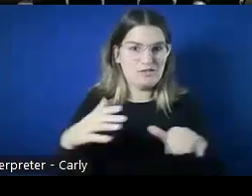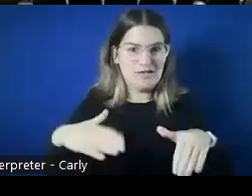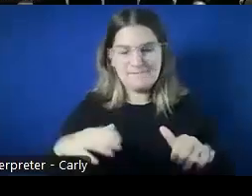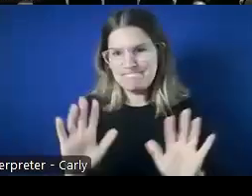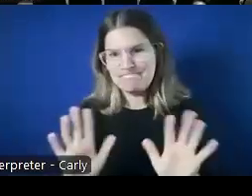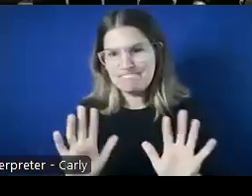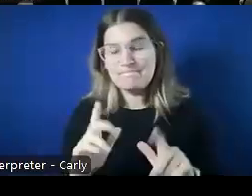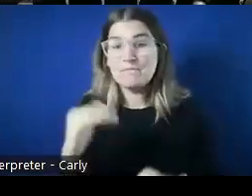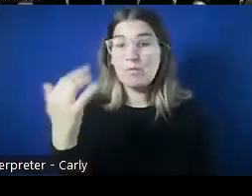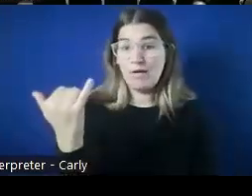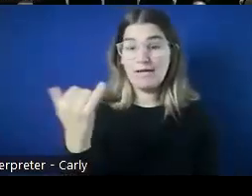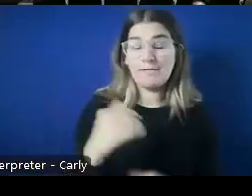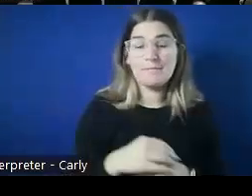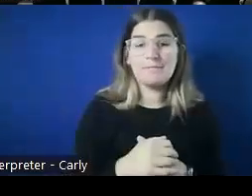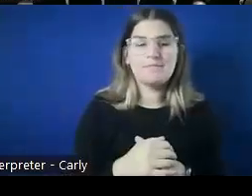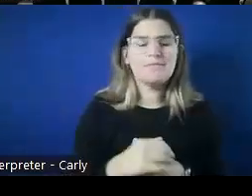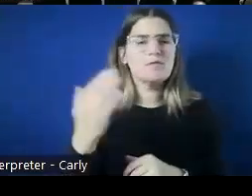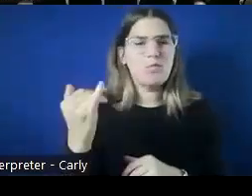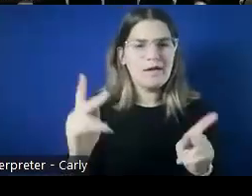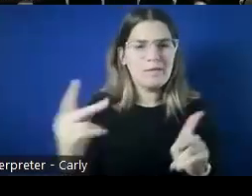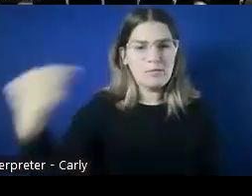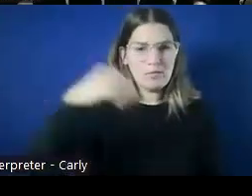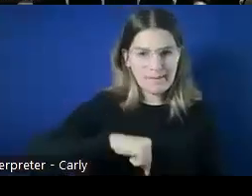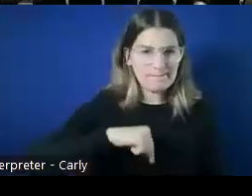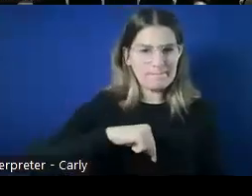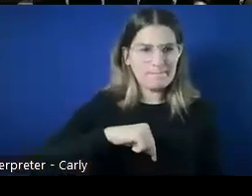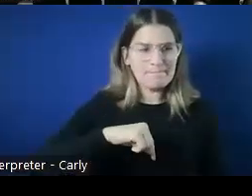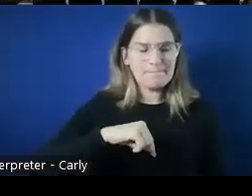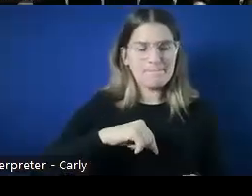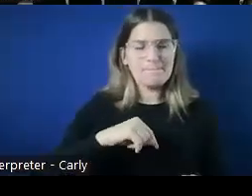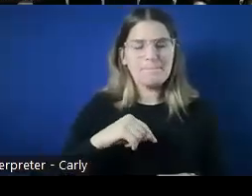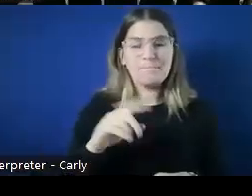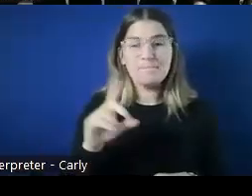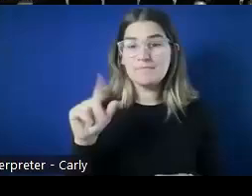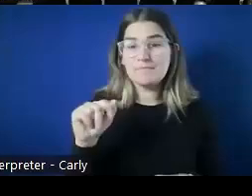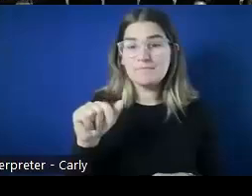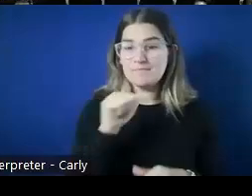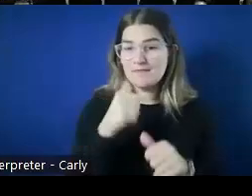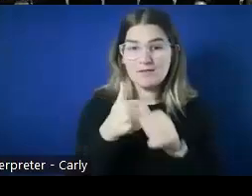do with how and why people come in and we don't actually our data doesn't track voluntary versus